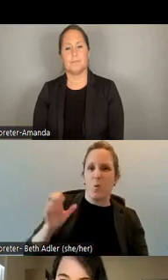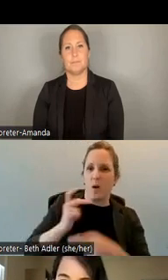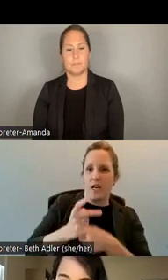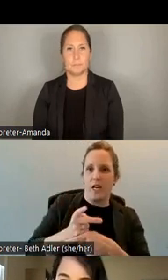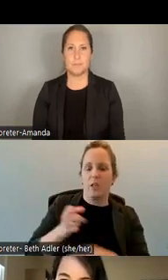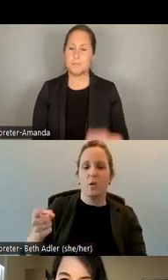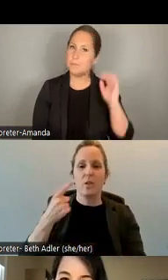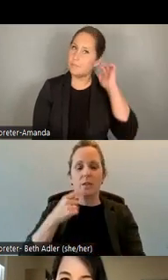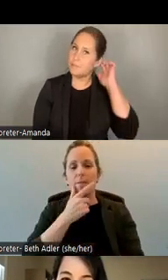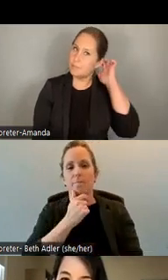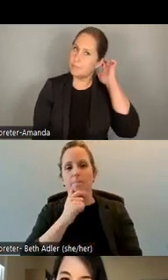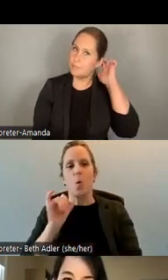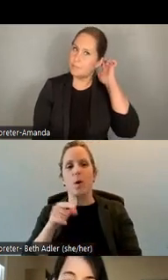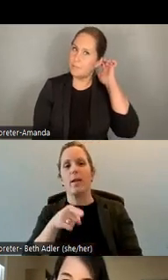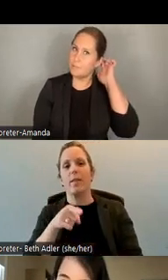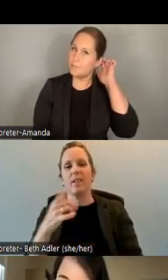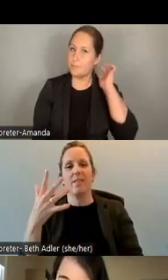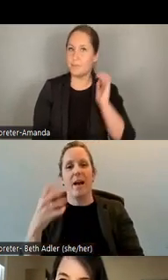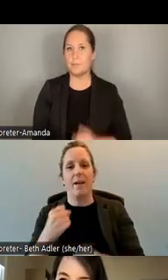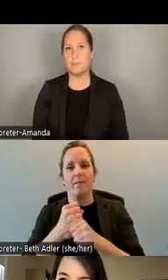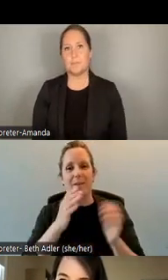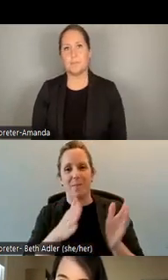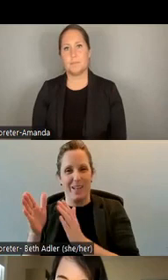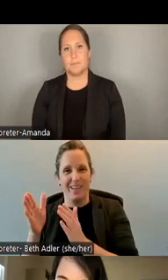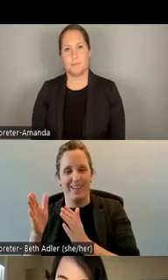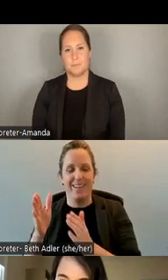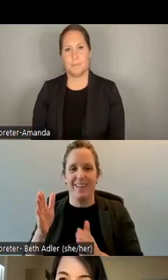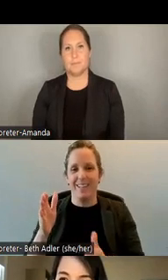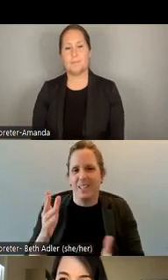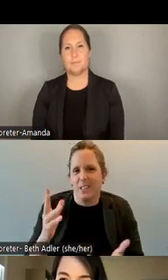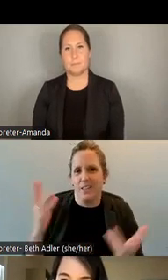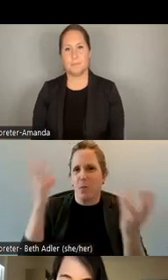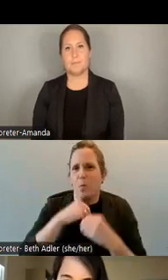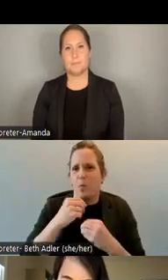The Five-Year Plan and I just think that's such a beautiful and longitudinal perspective relative to